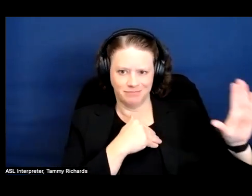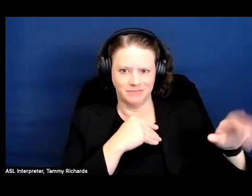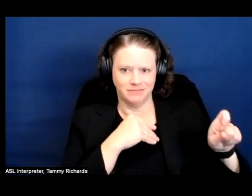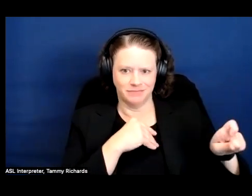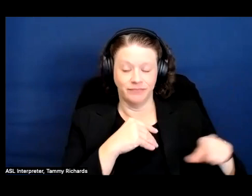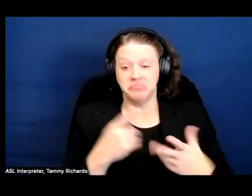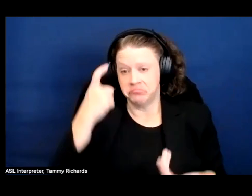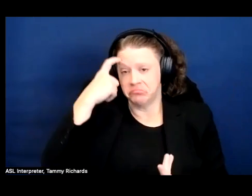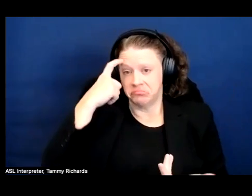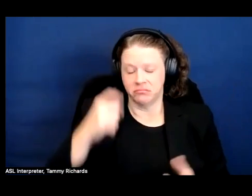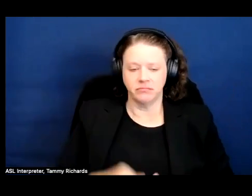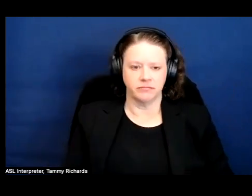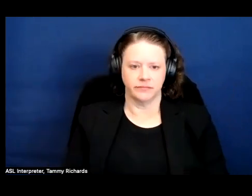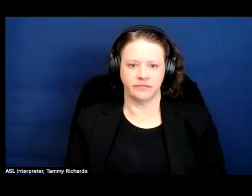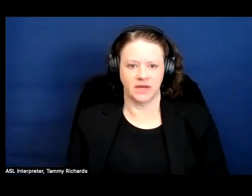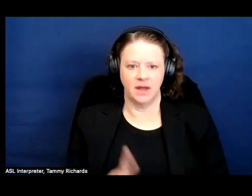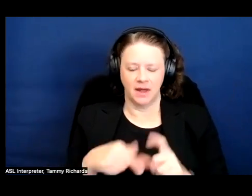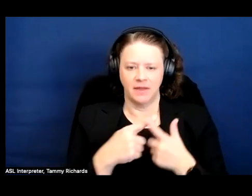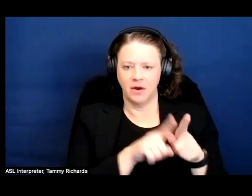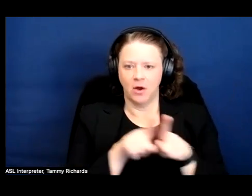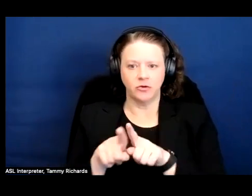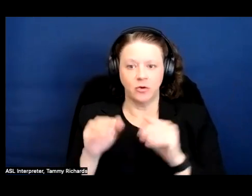source of income claims in your area.